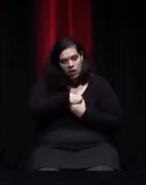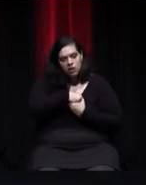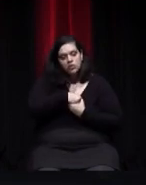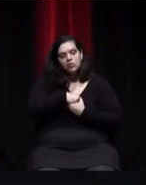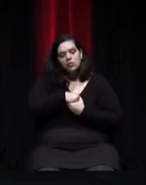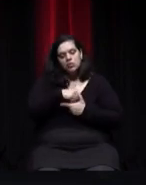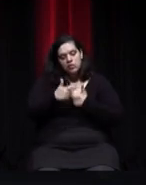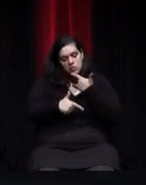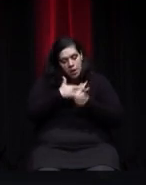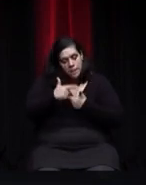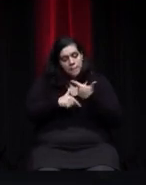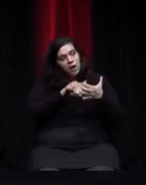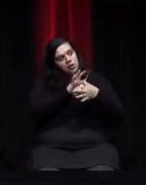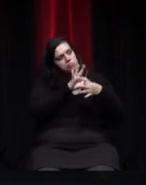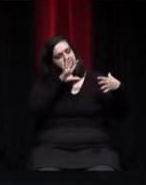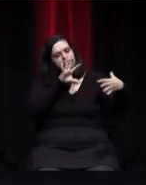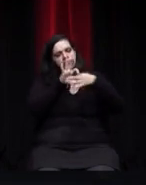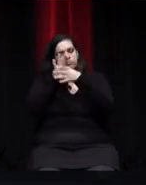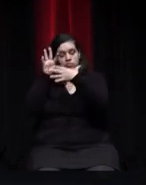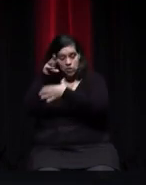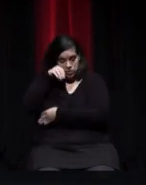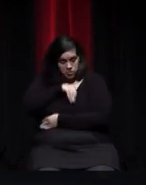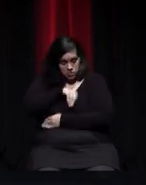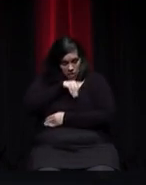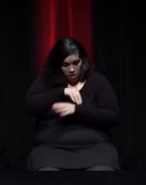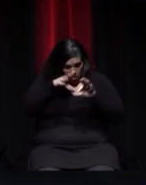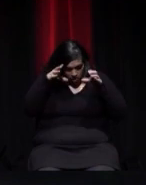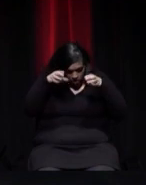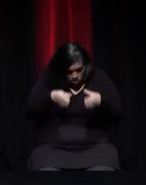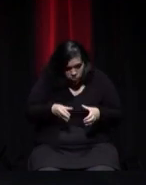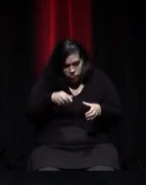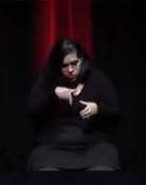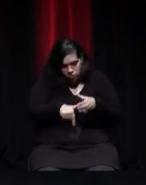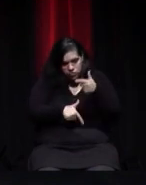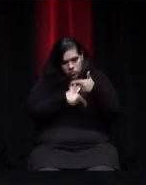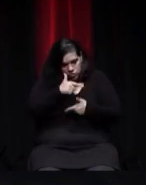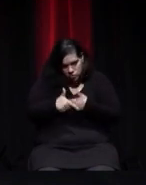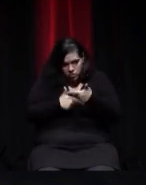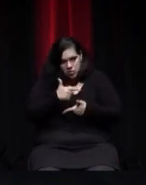where they support themselves from the exercise of their profession.